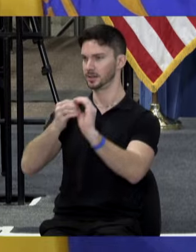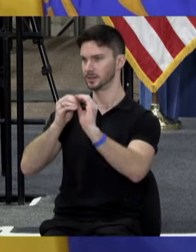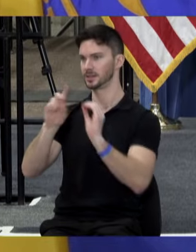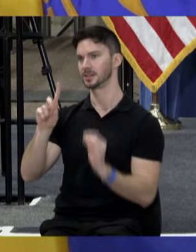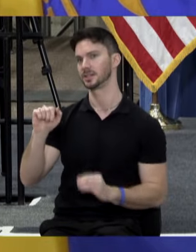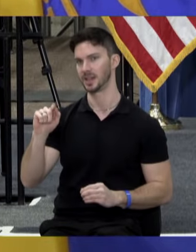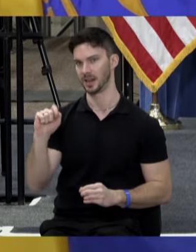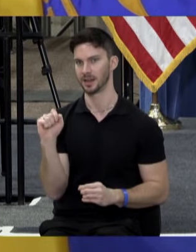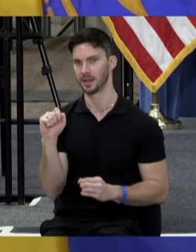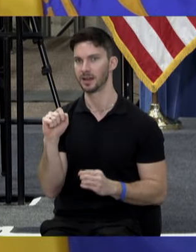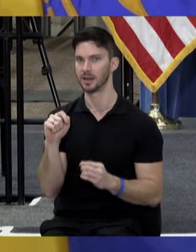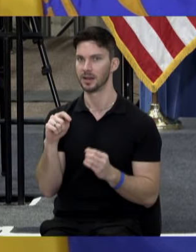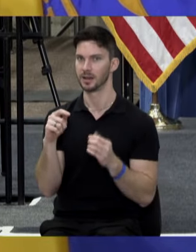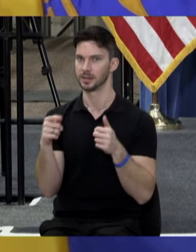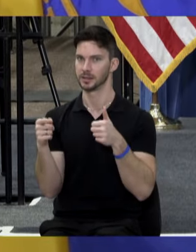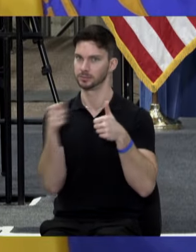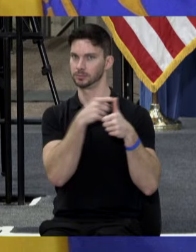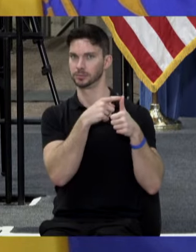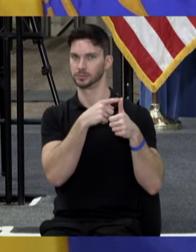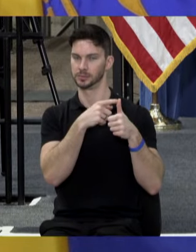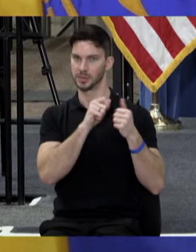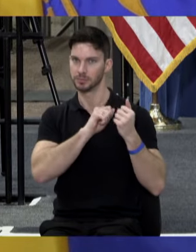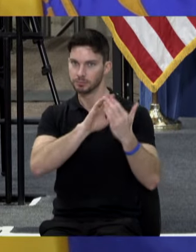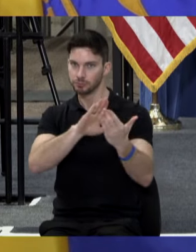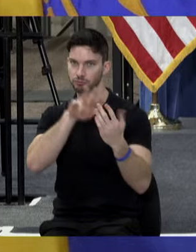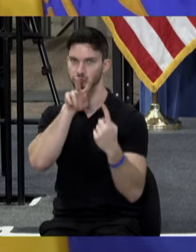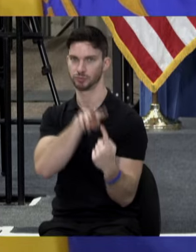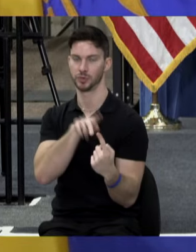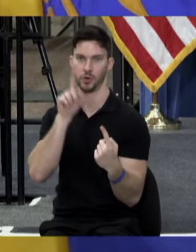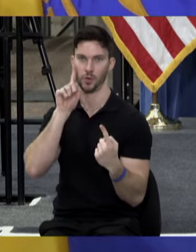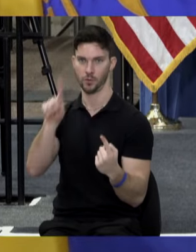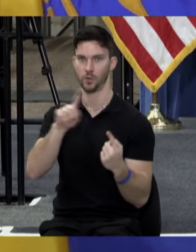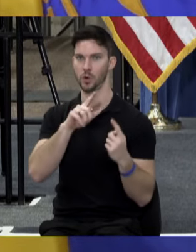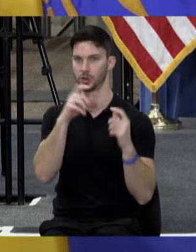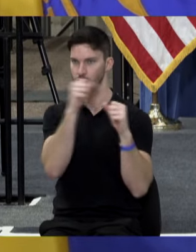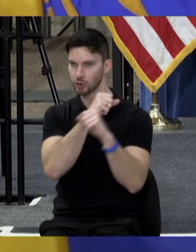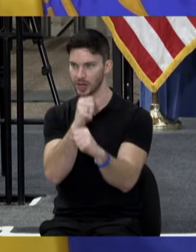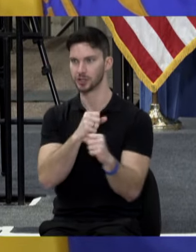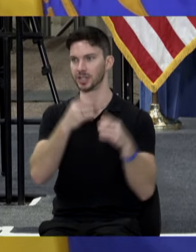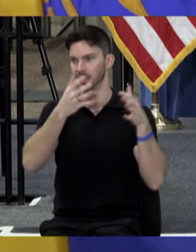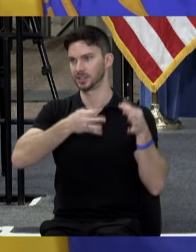and decision making. Over the next two years, the Strategy Center looks forward to engaging